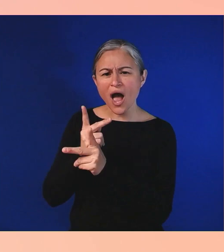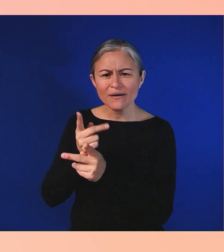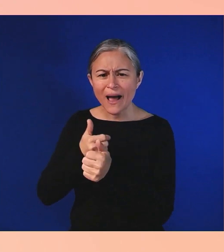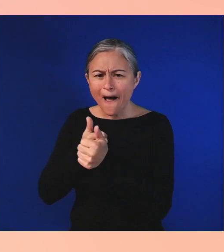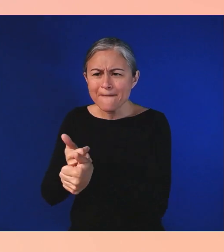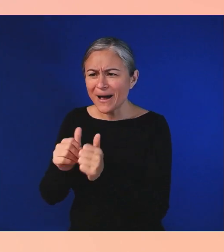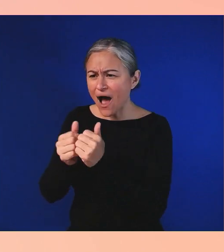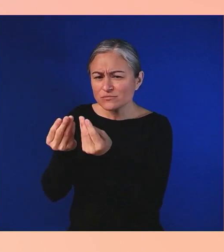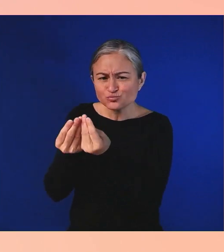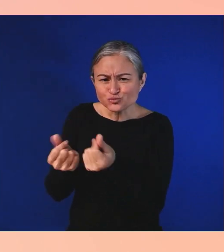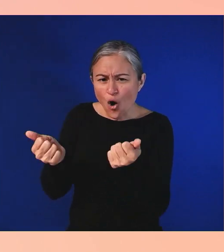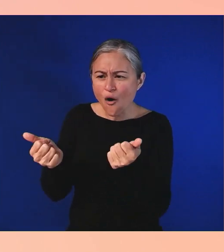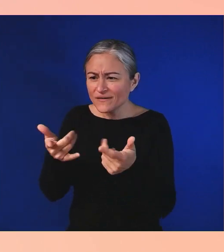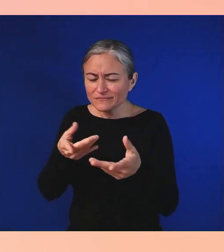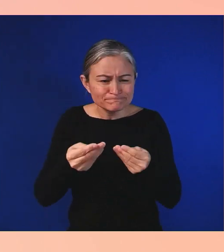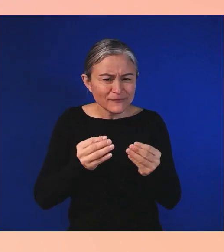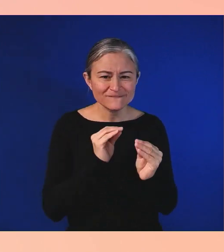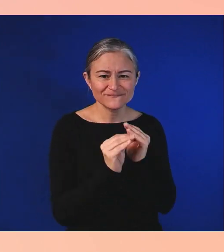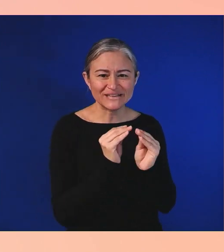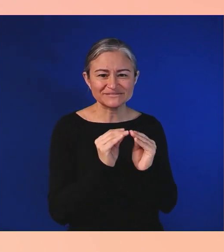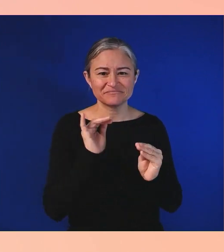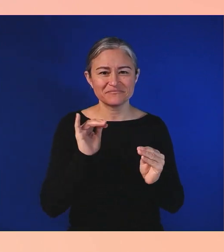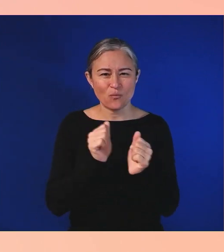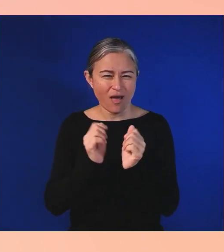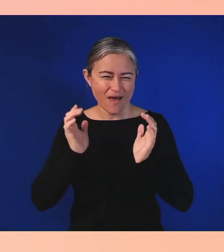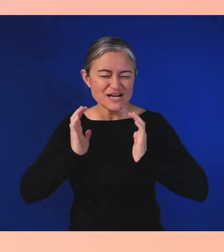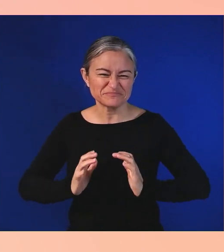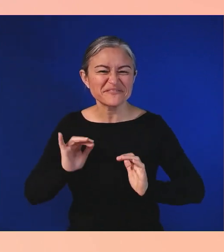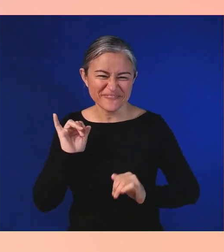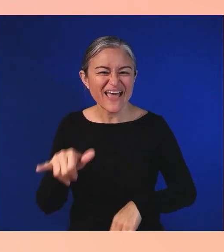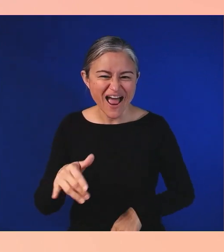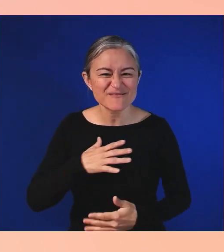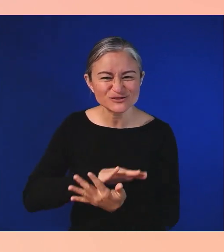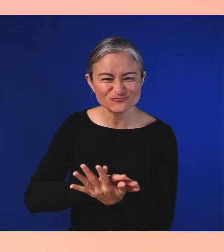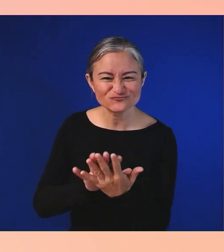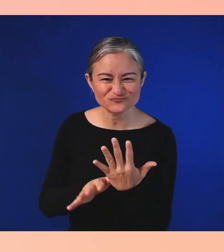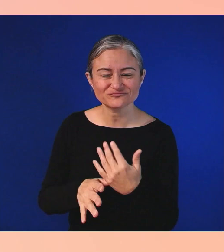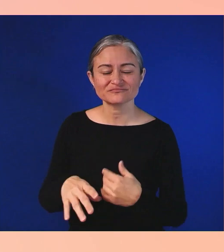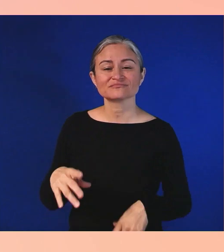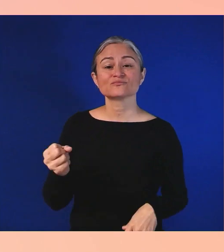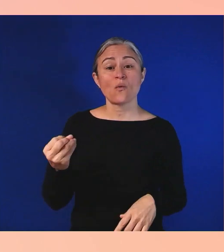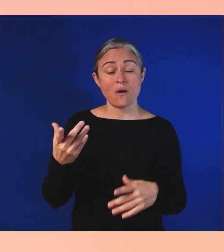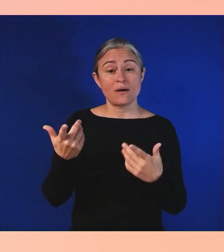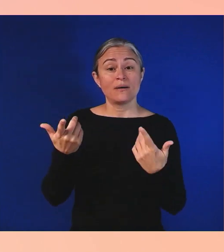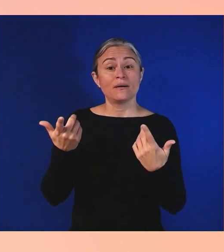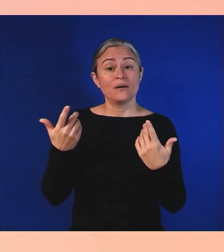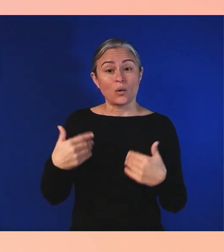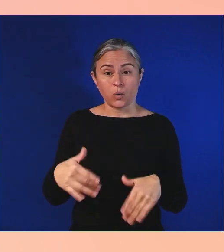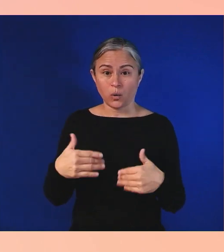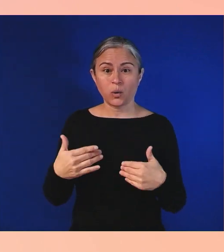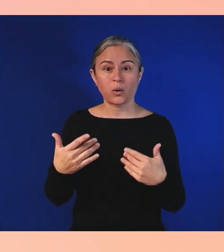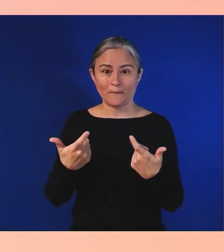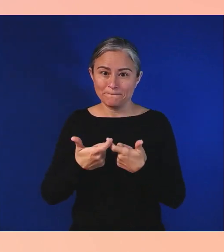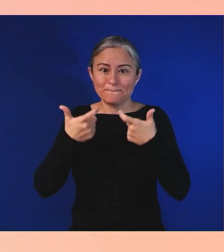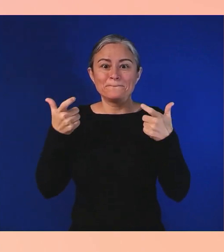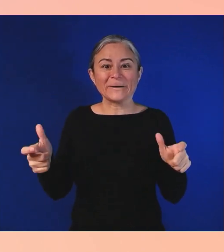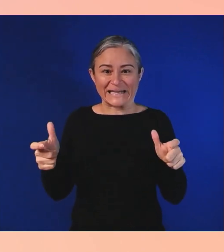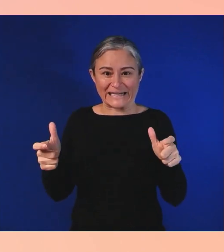daily reports involving 1,250 branches spread across the state of Tamil Nadu and Pondicherry.